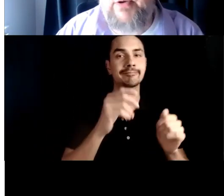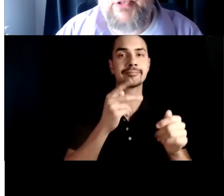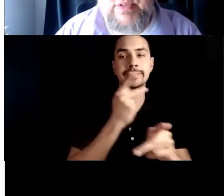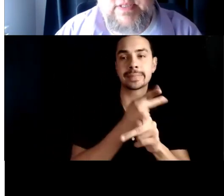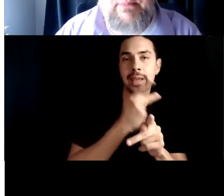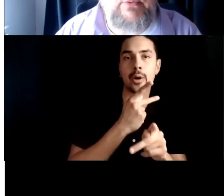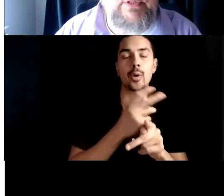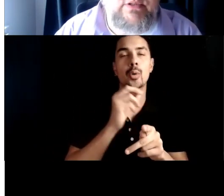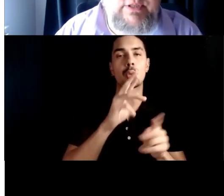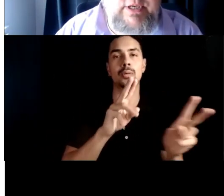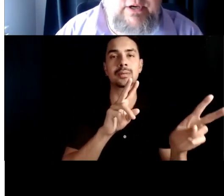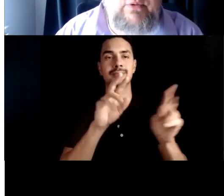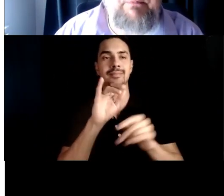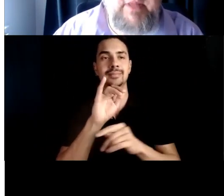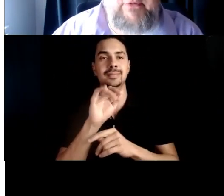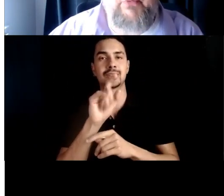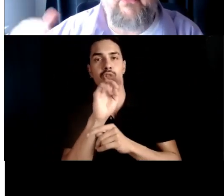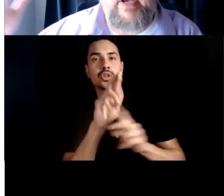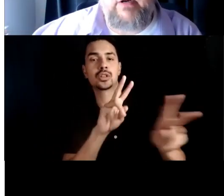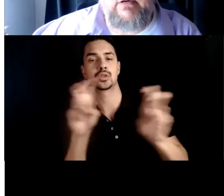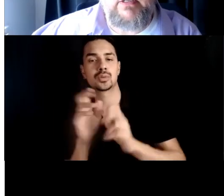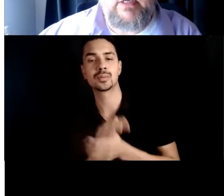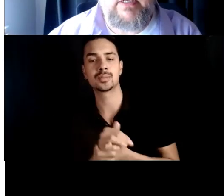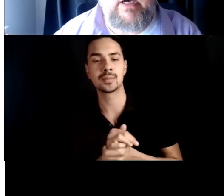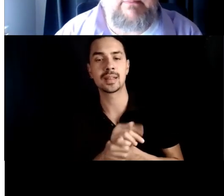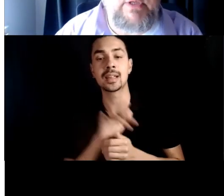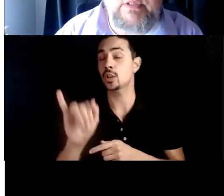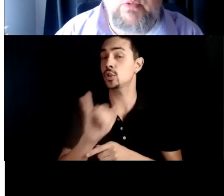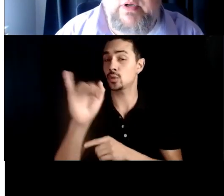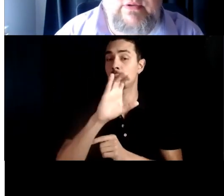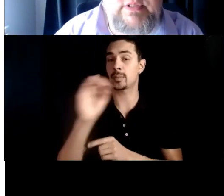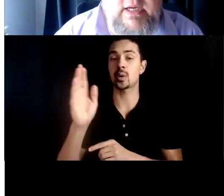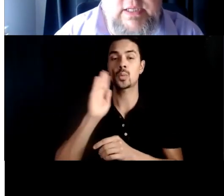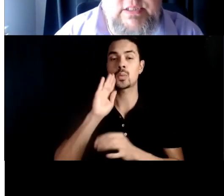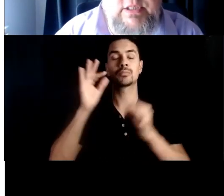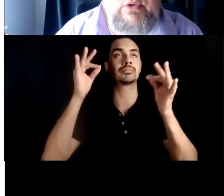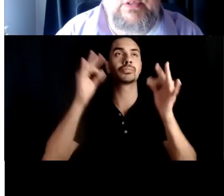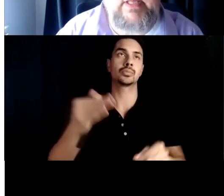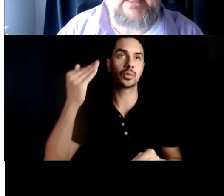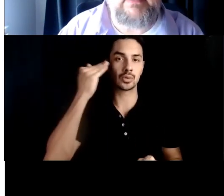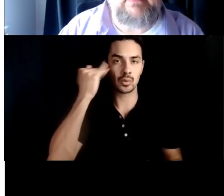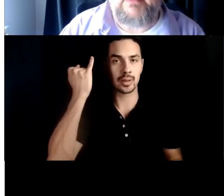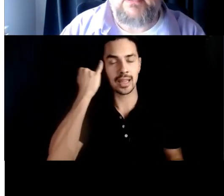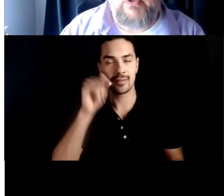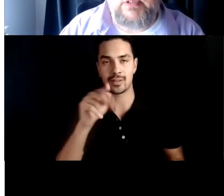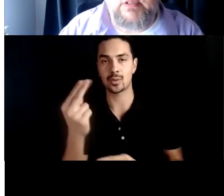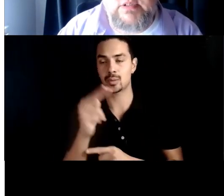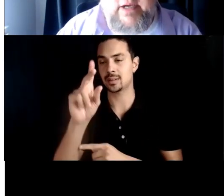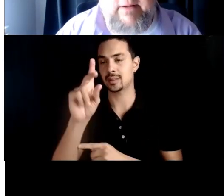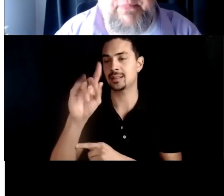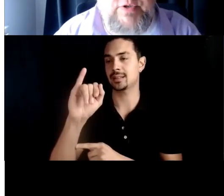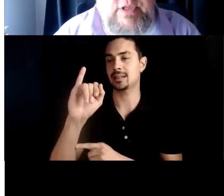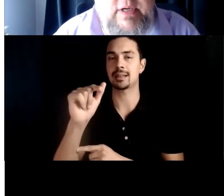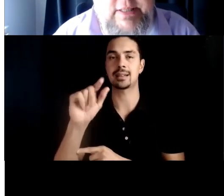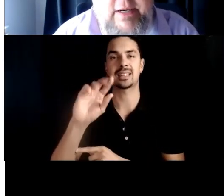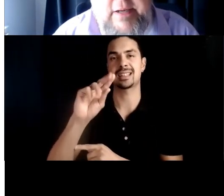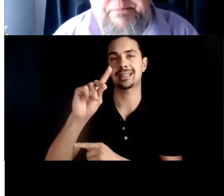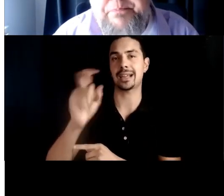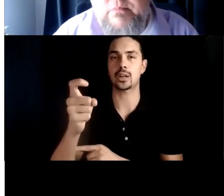Their insurance company would certainly know if a provider uses one of those diagnostic codes that discloses their gender identity.